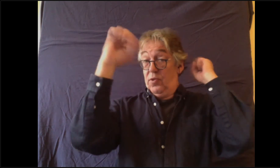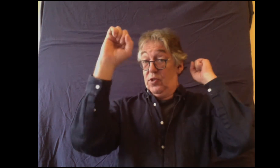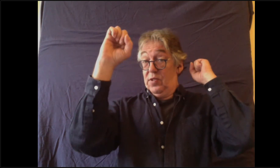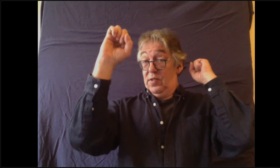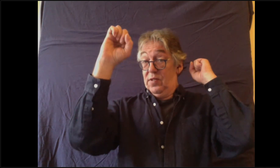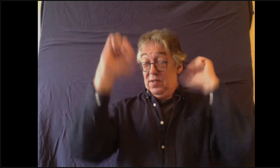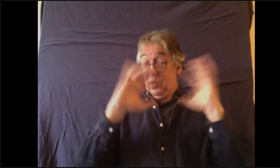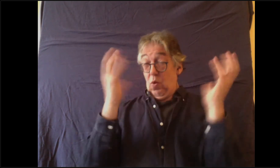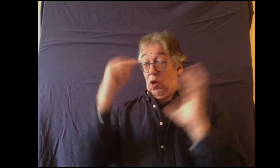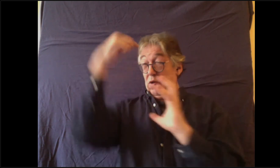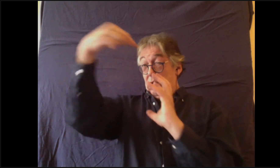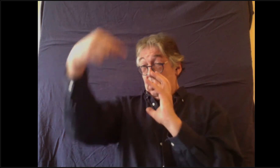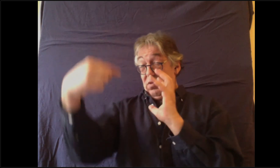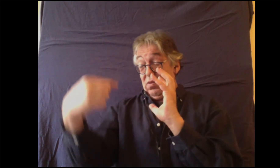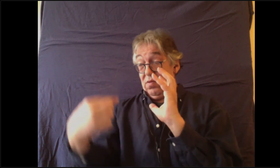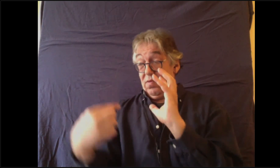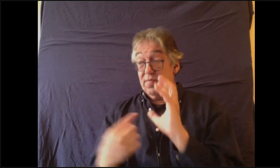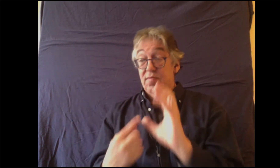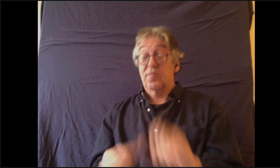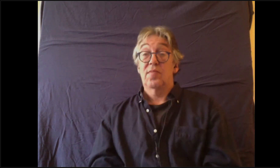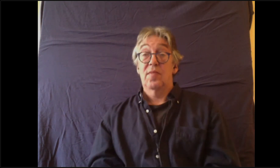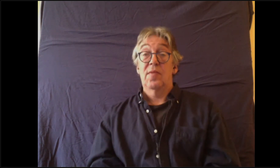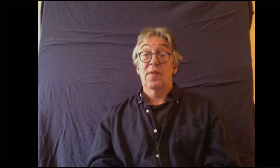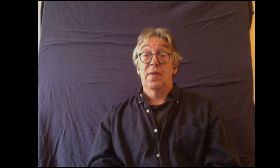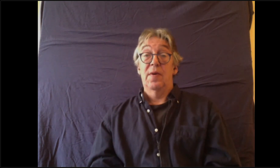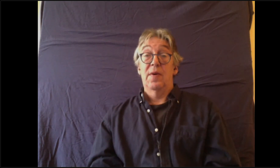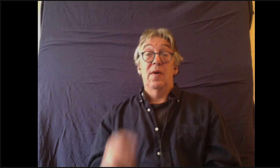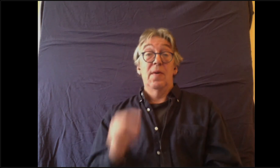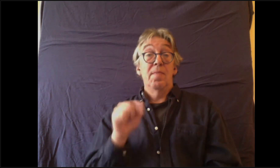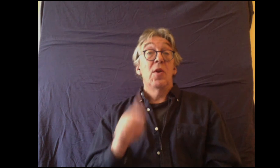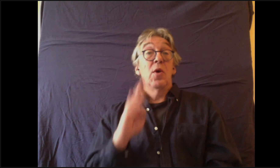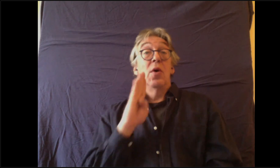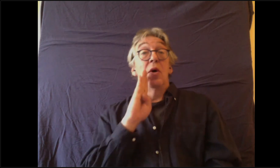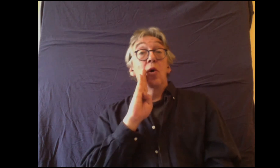So we do think in Belgium when we work at headquarters